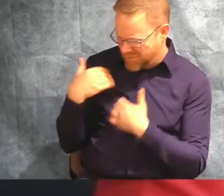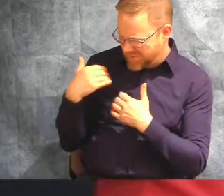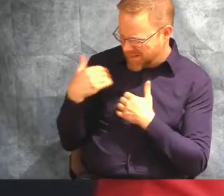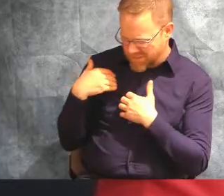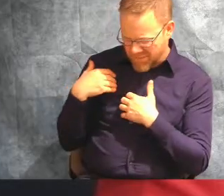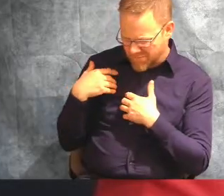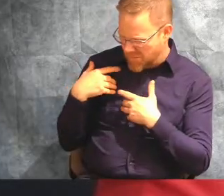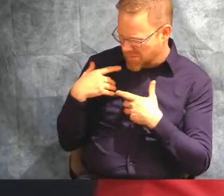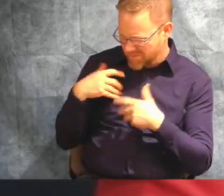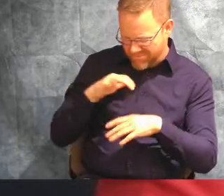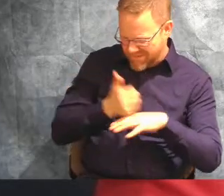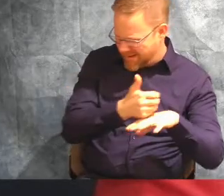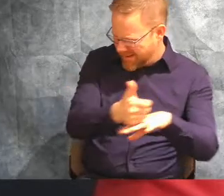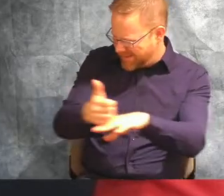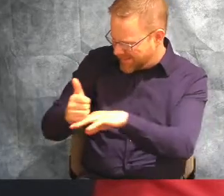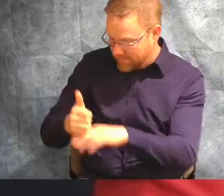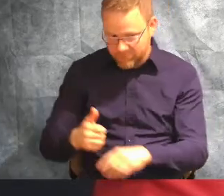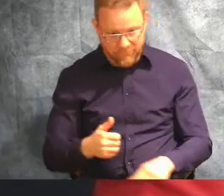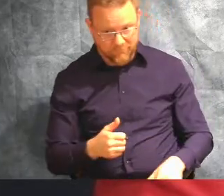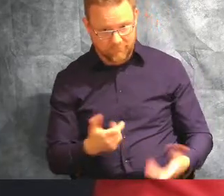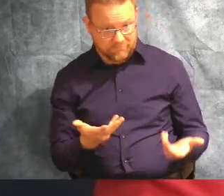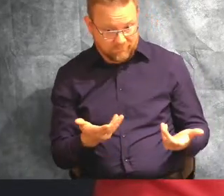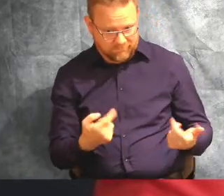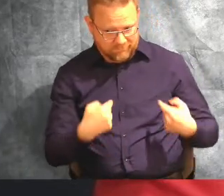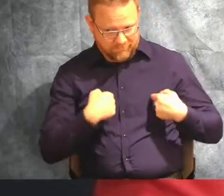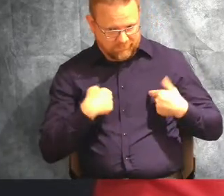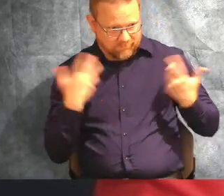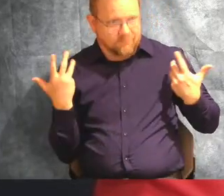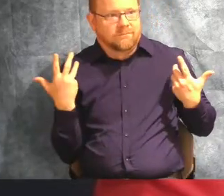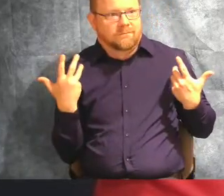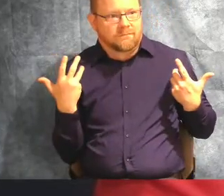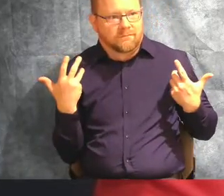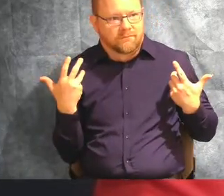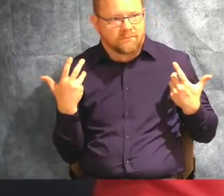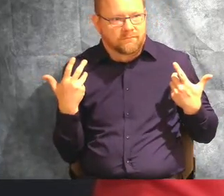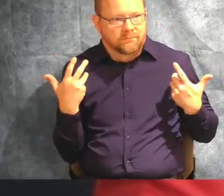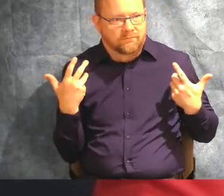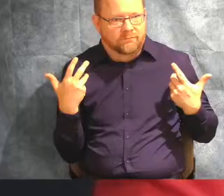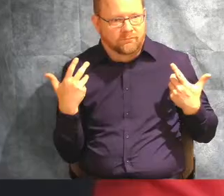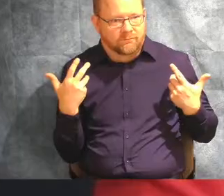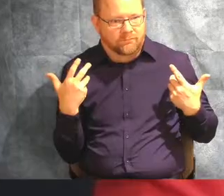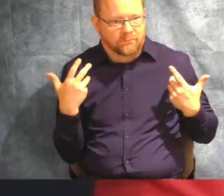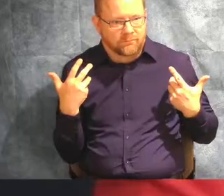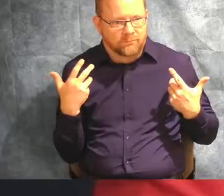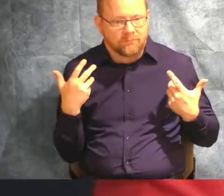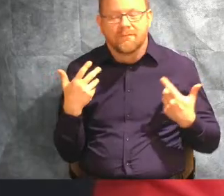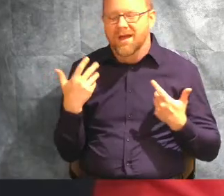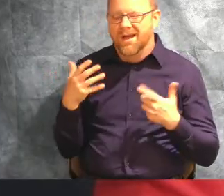you know, getting all this?" He says, "That comes under me." Um, and I just I know I told Jeff Mr.